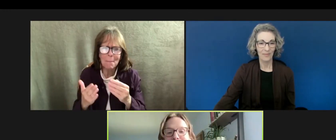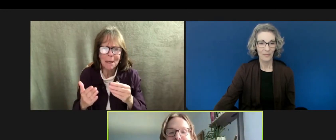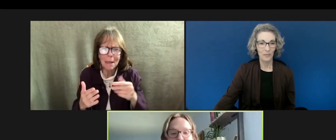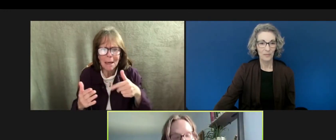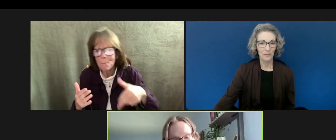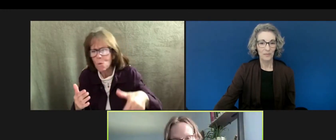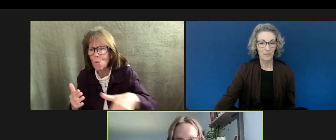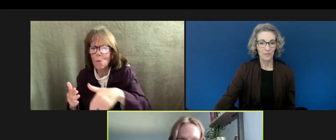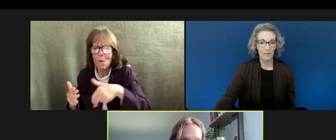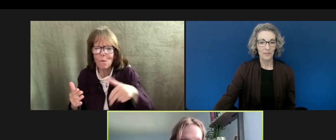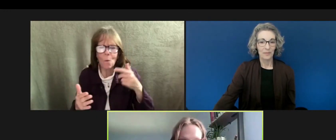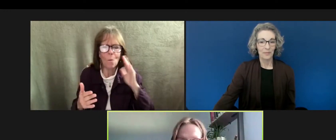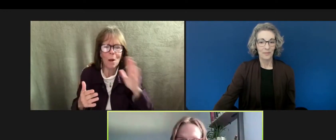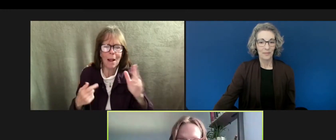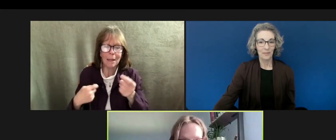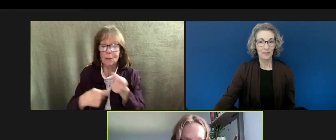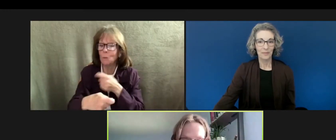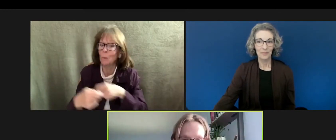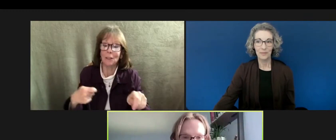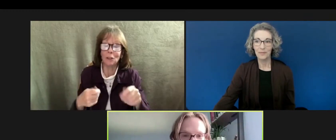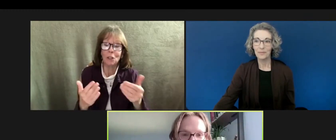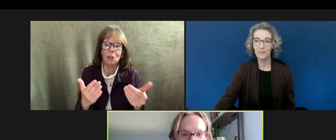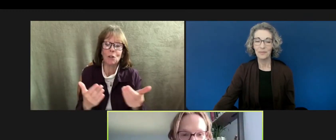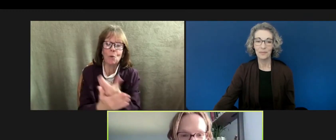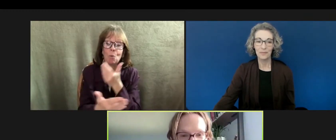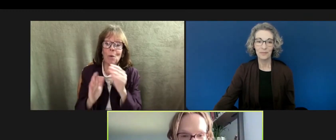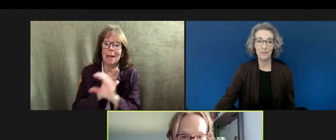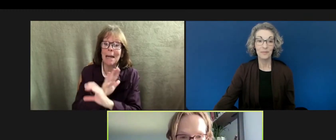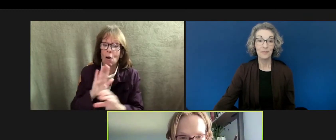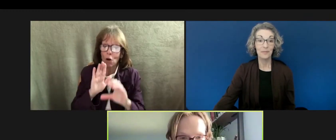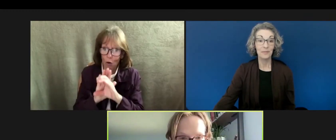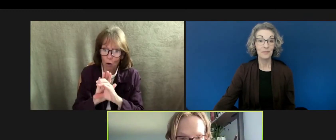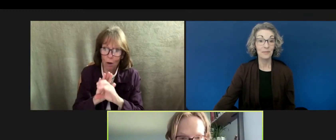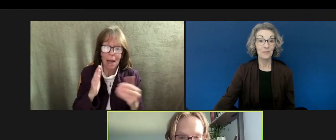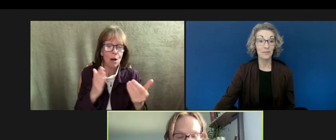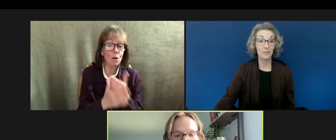move a little bit as we switch to new characters and a new scenario.